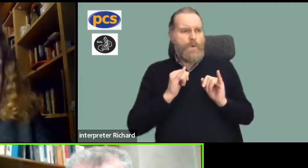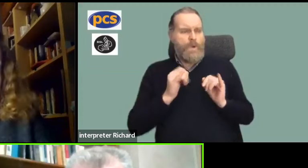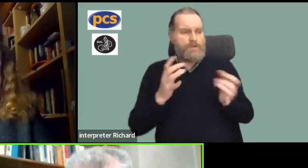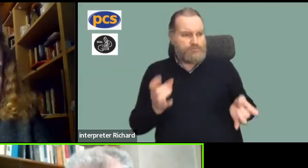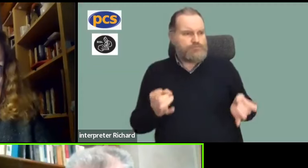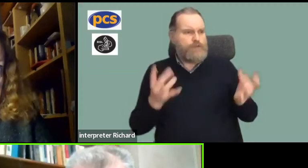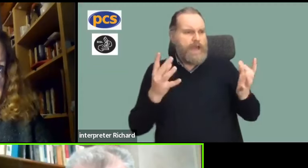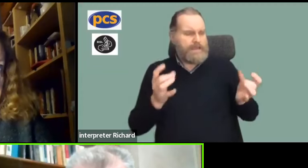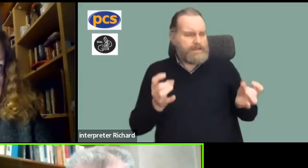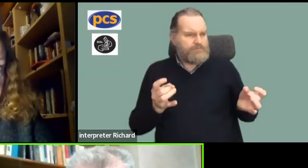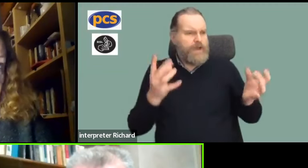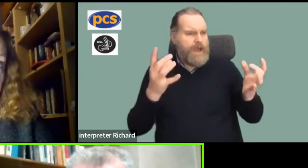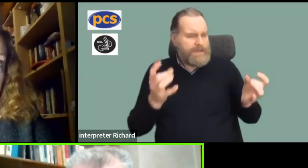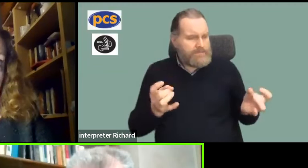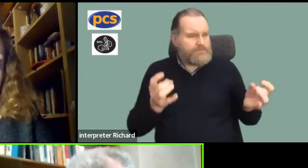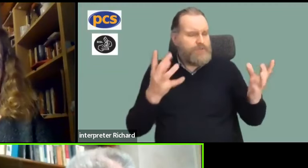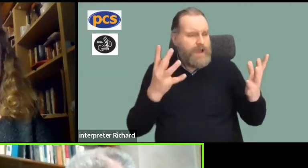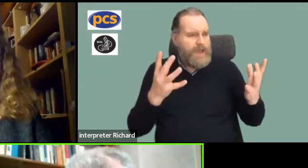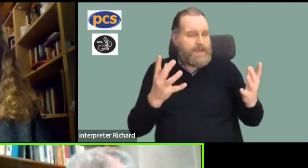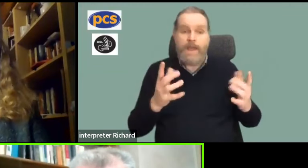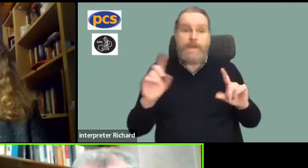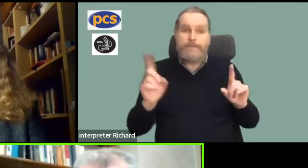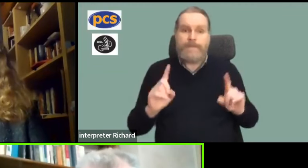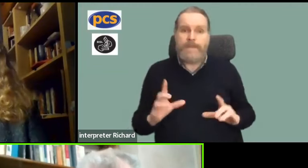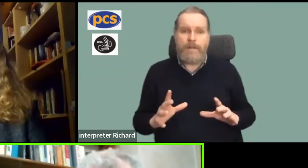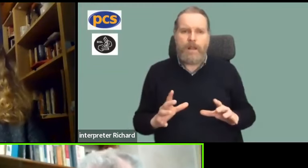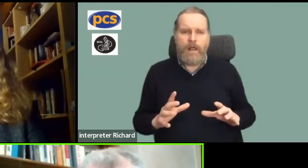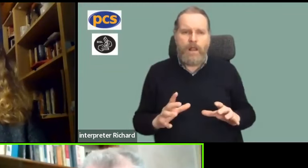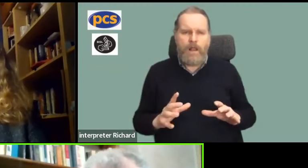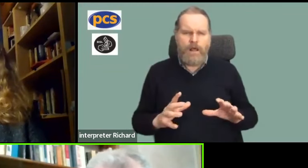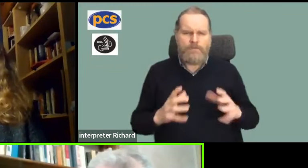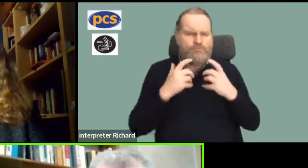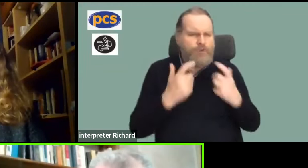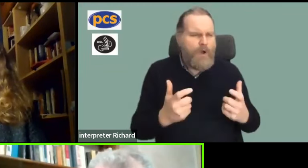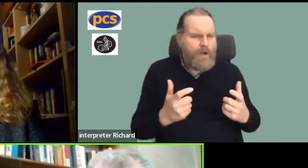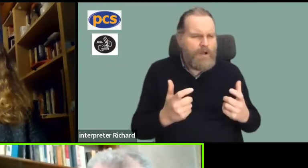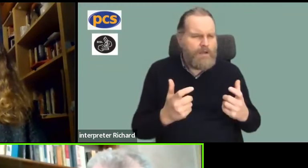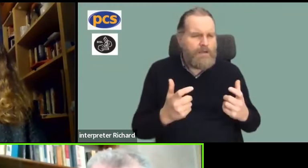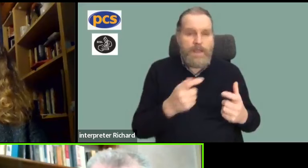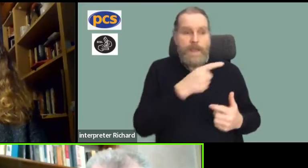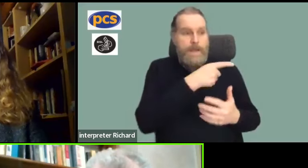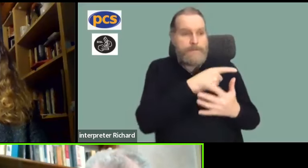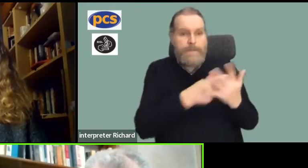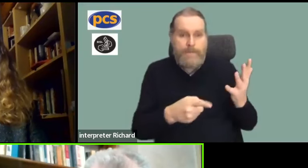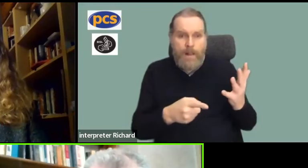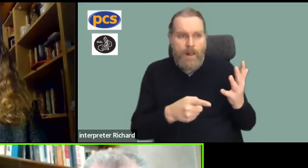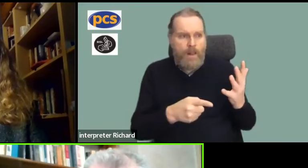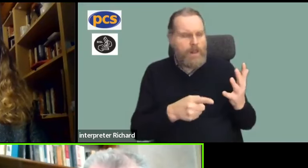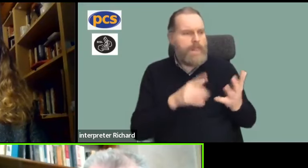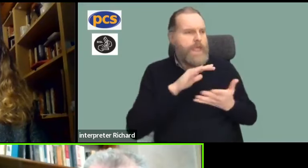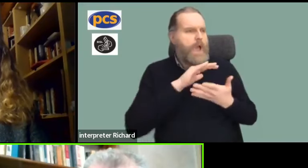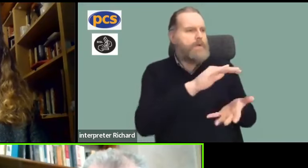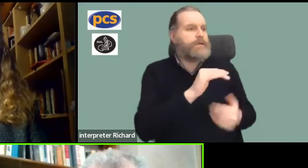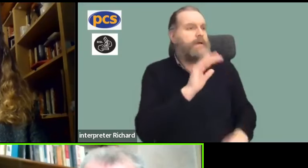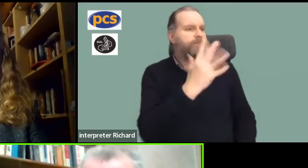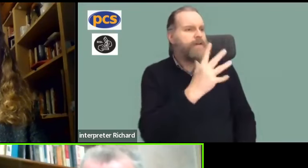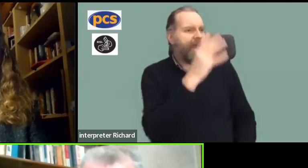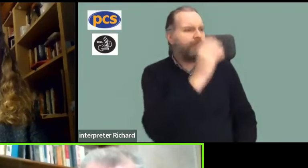you talk to , the more , the more people are just , the more people are just amazed the more people are just amazed. The we're on 2% when we're on 2% when everybody else is going on strike